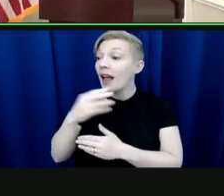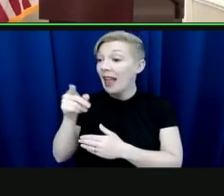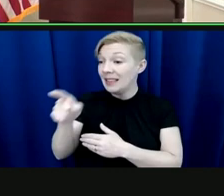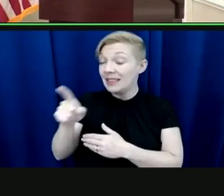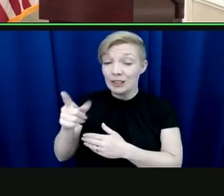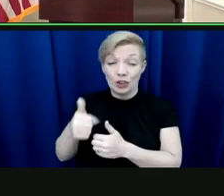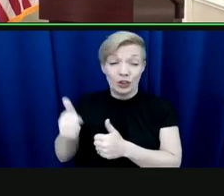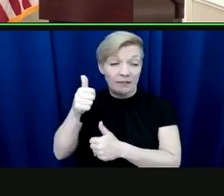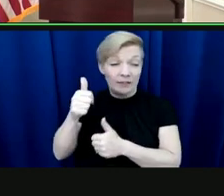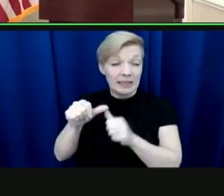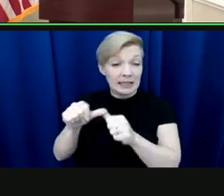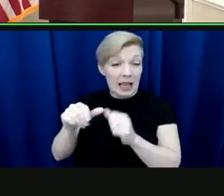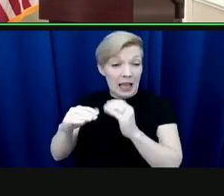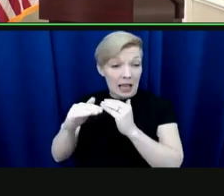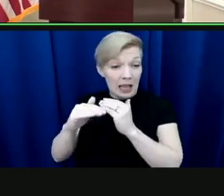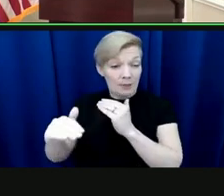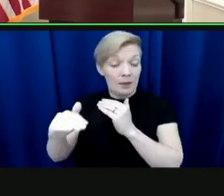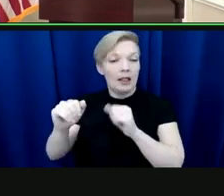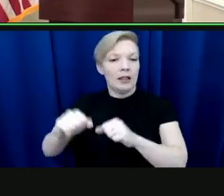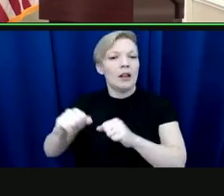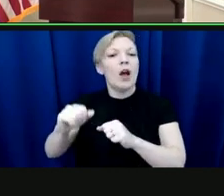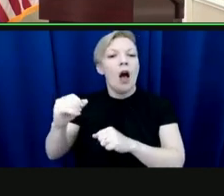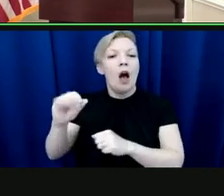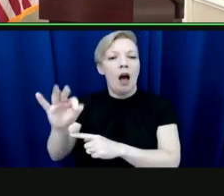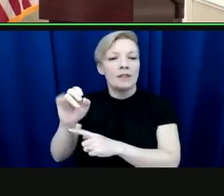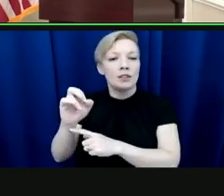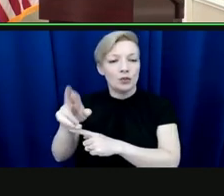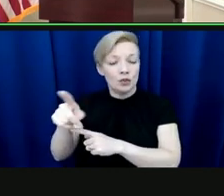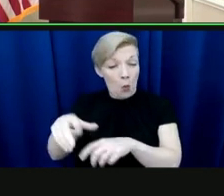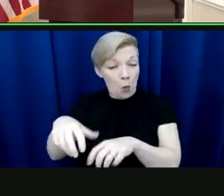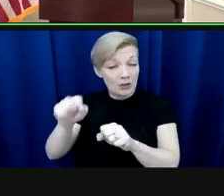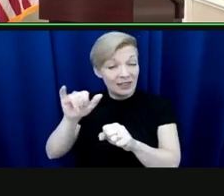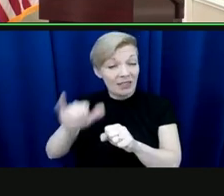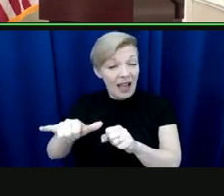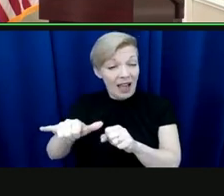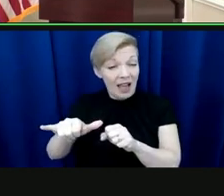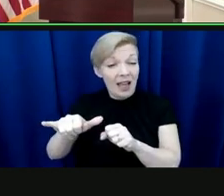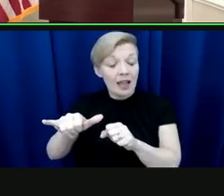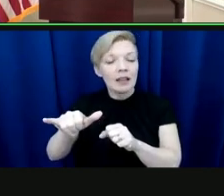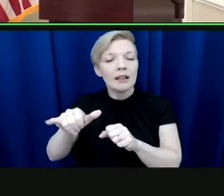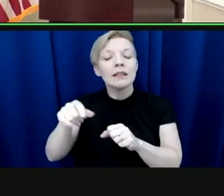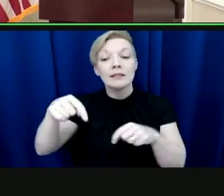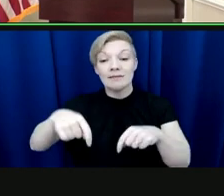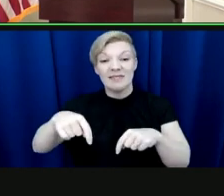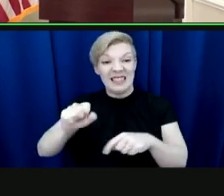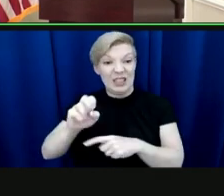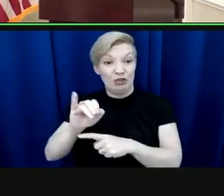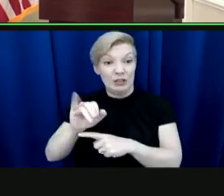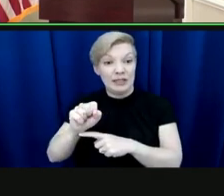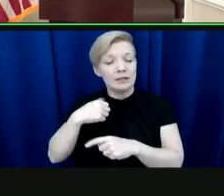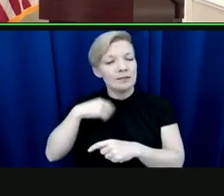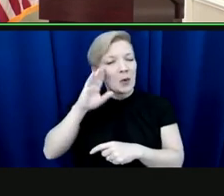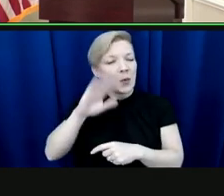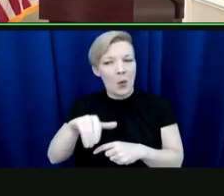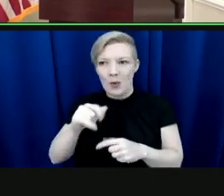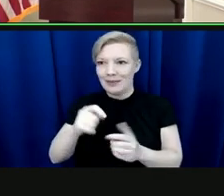for hosting these impactful series. I know how much effort it takes to do events. Anybody who's done events